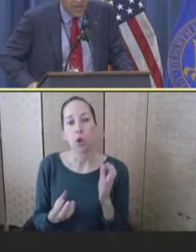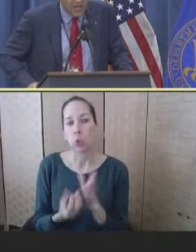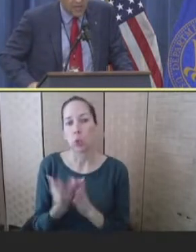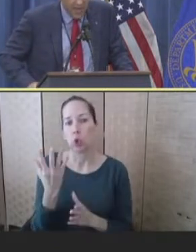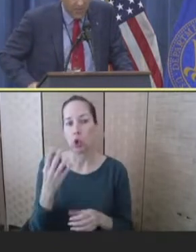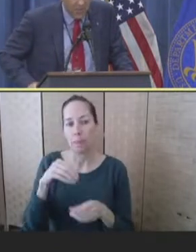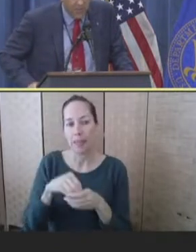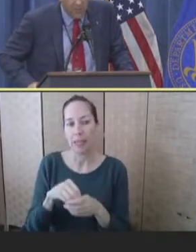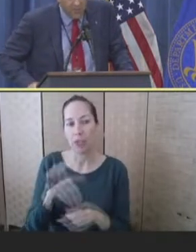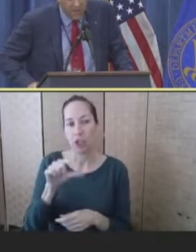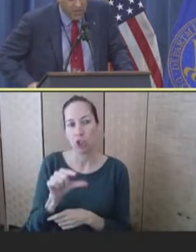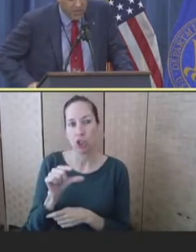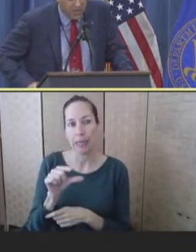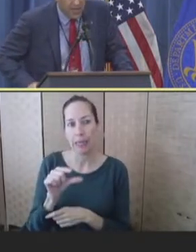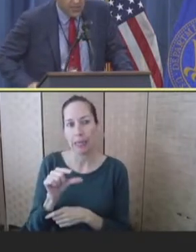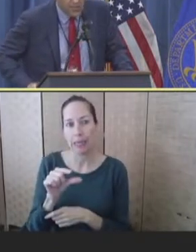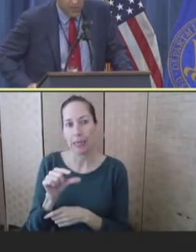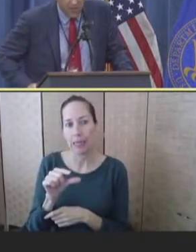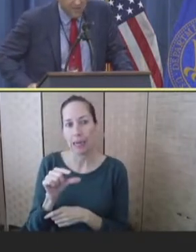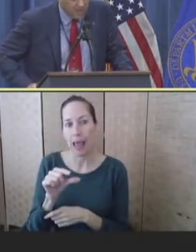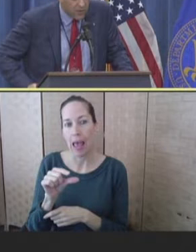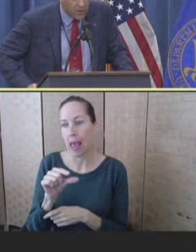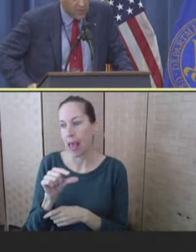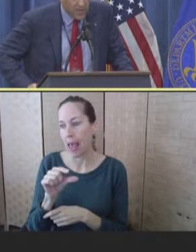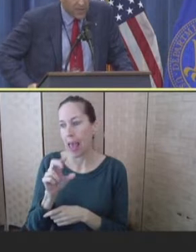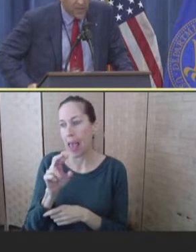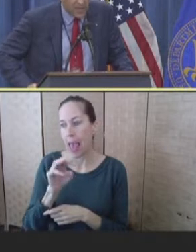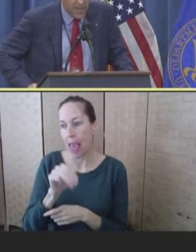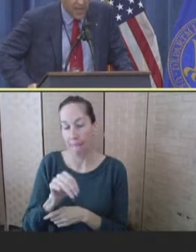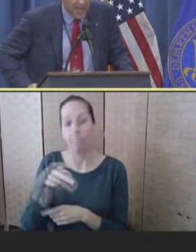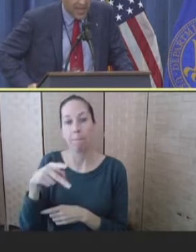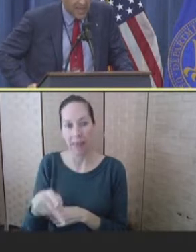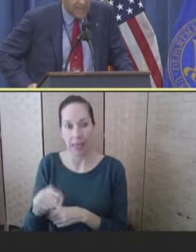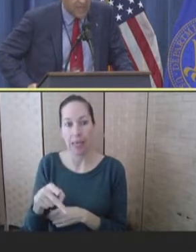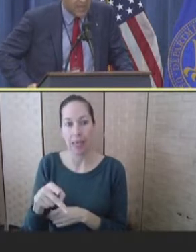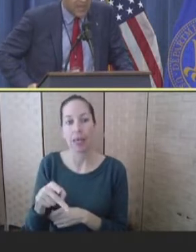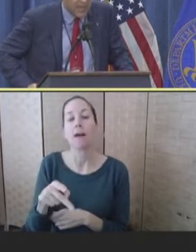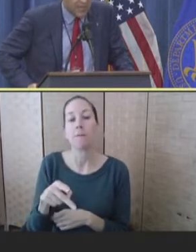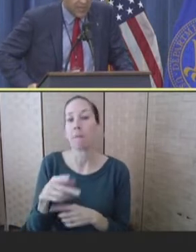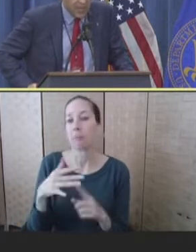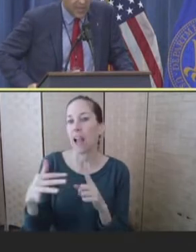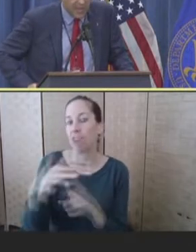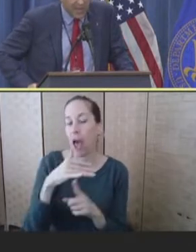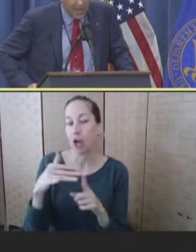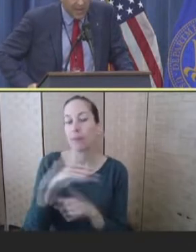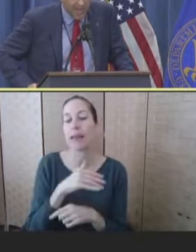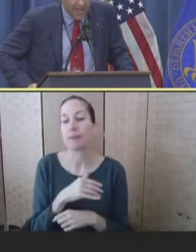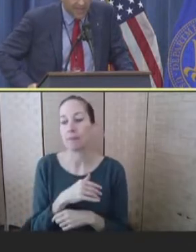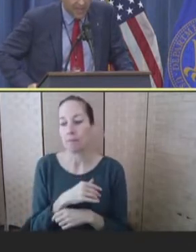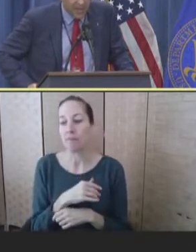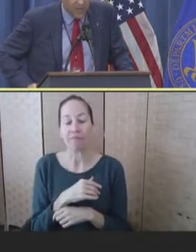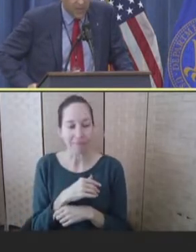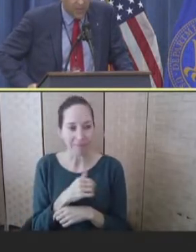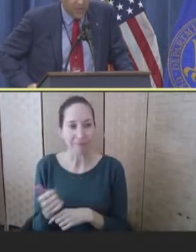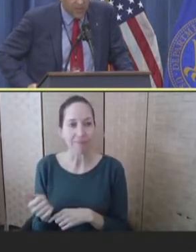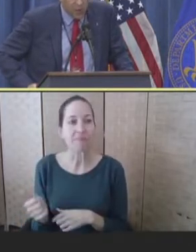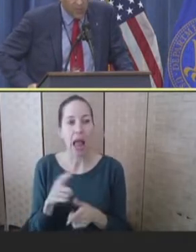The final GMP production is done in certified Vero cells that NIAID has then inactivated with beta-propiolactone.